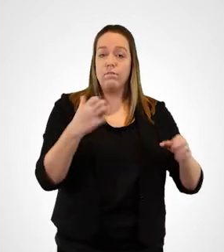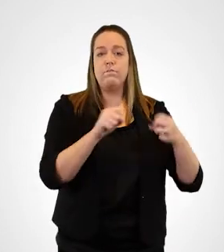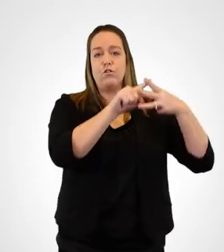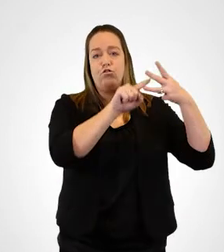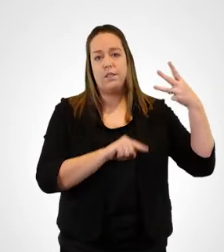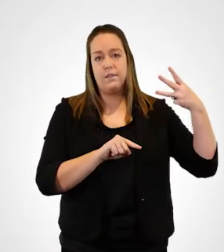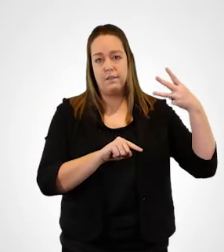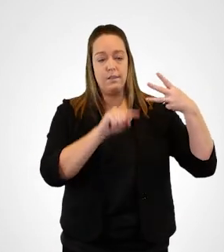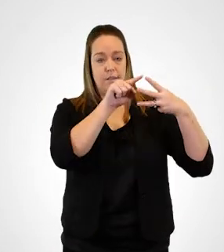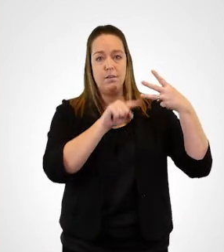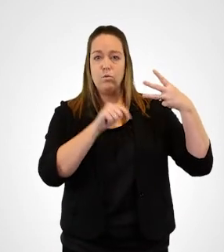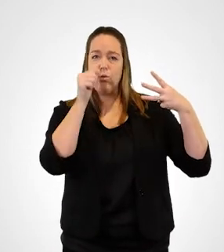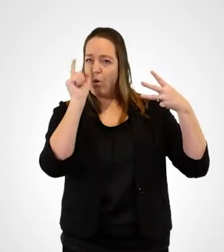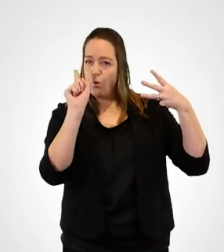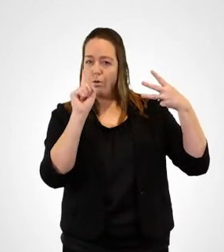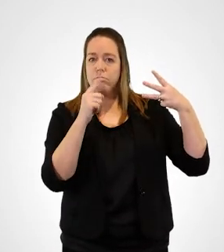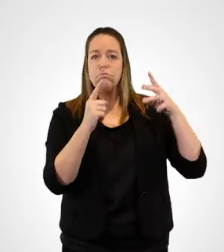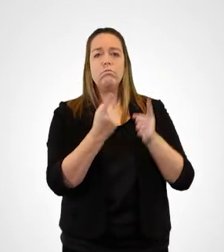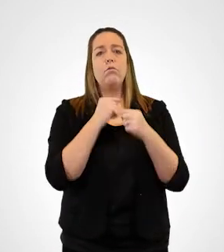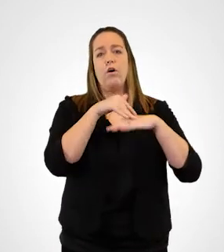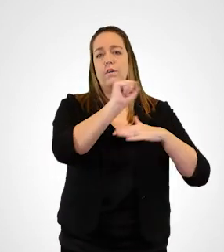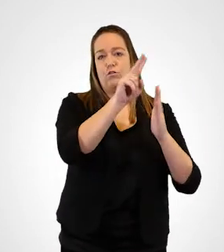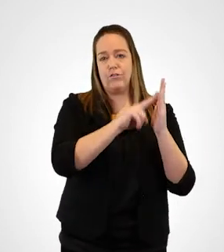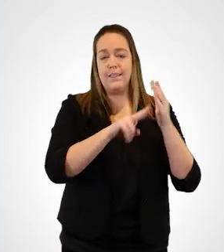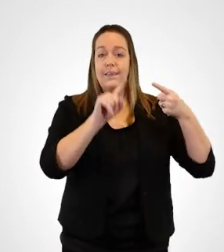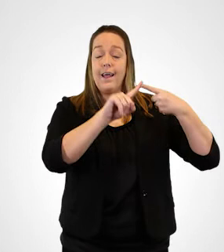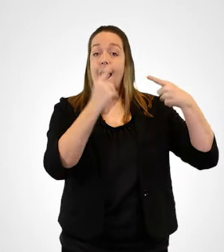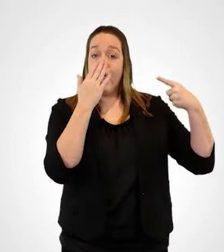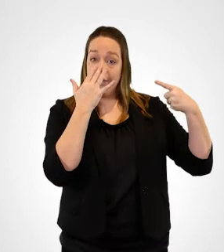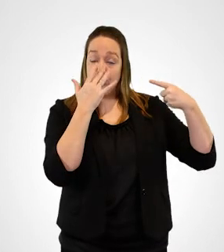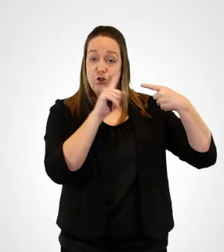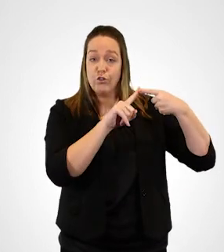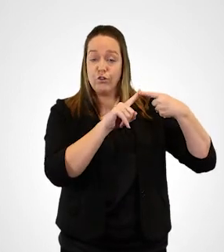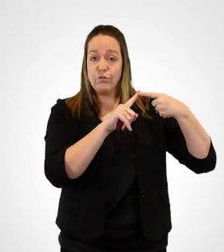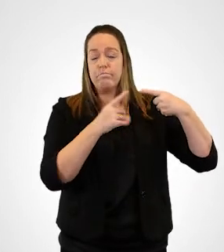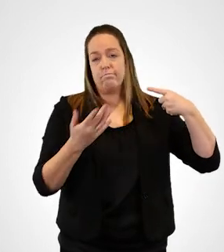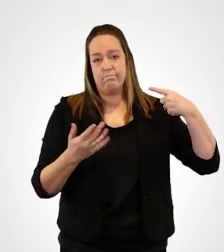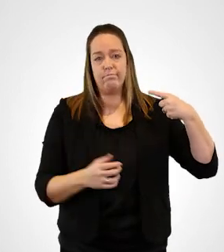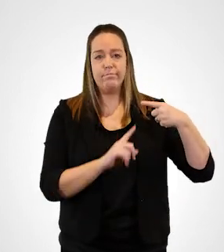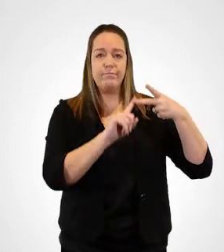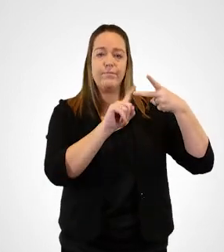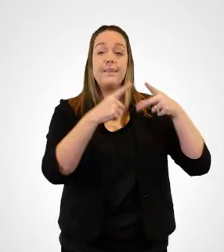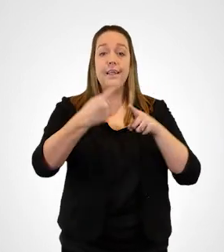there were three things that predicted their reading: age predicted it, which is what you'd expect;